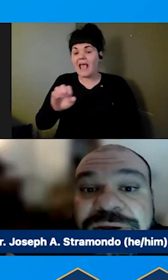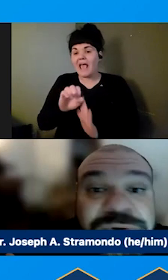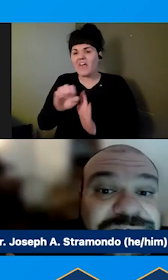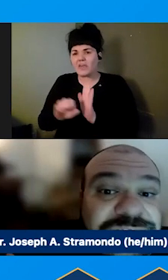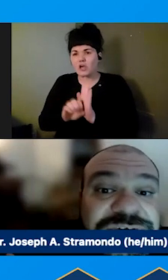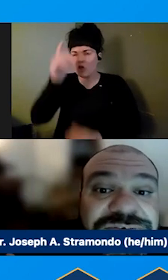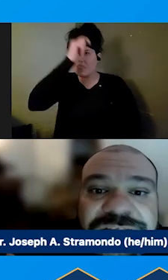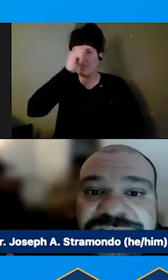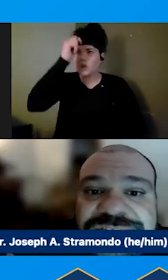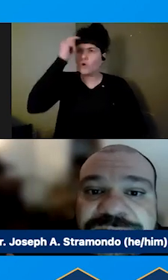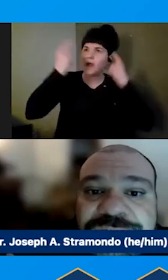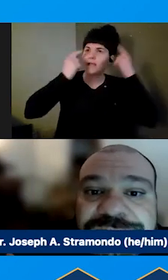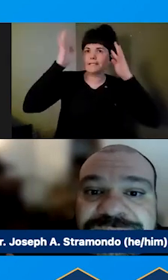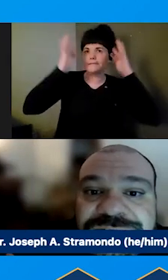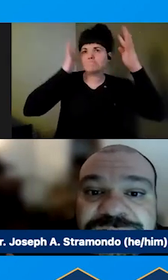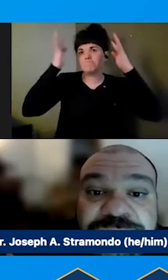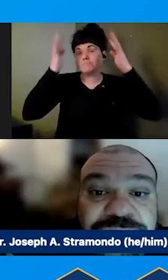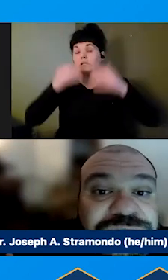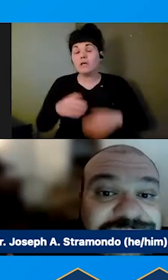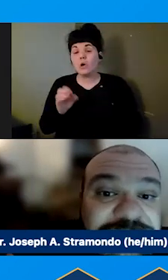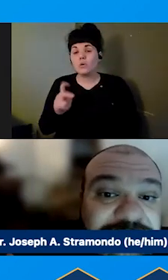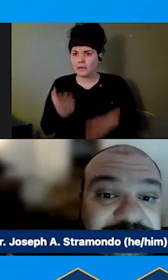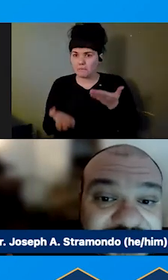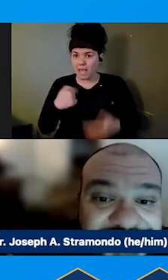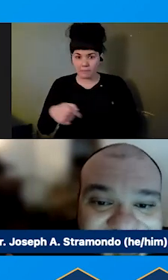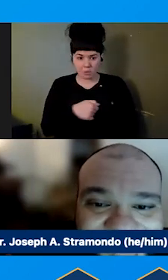ethical theorizing. We might